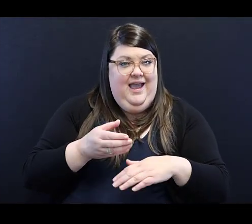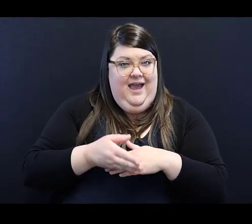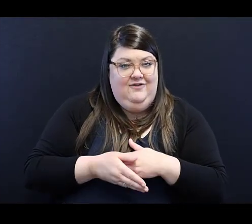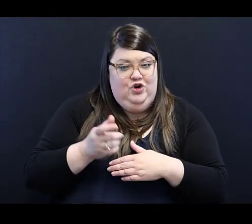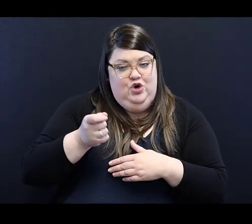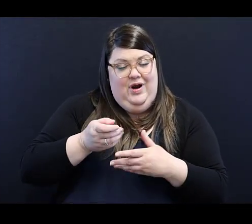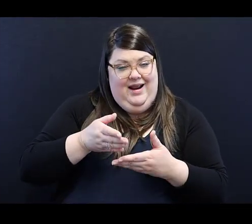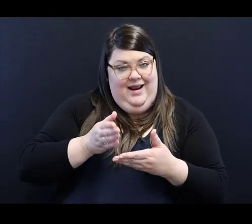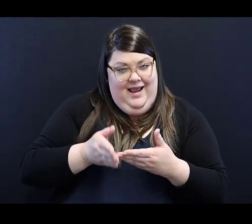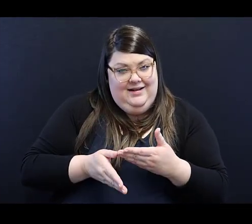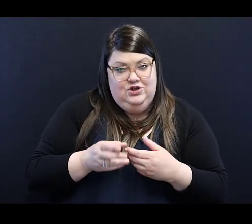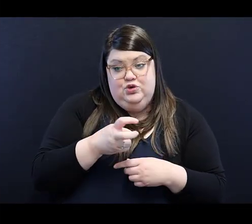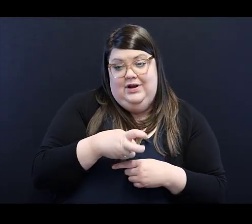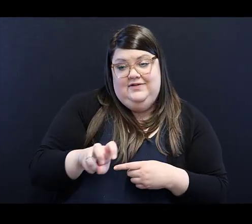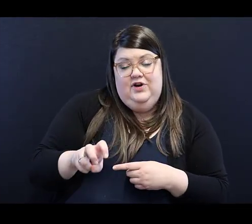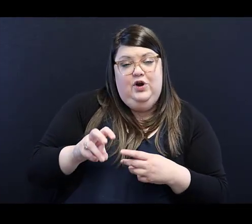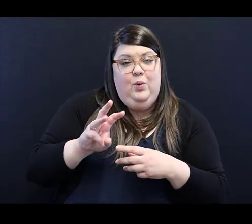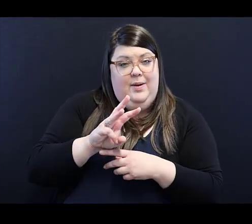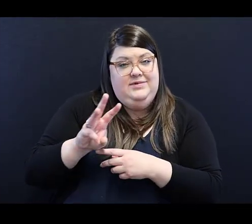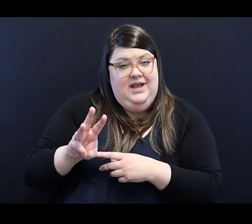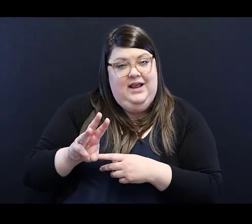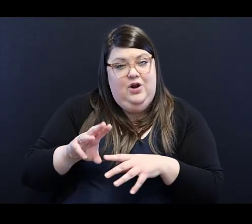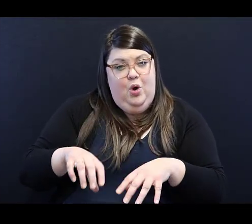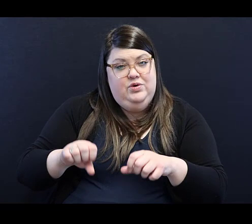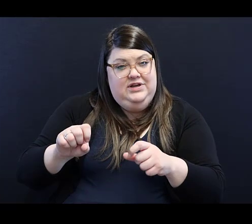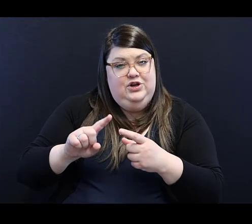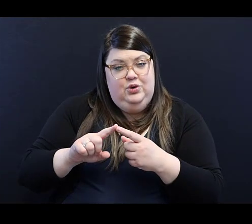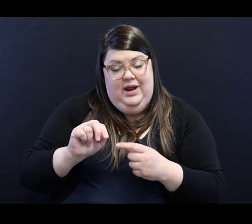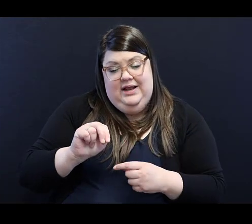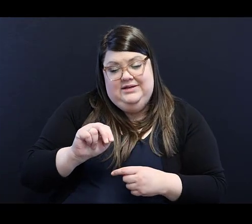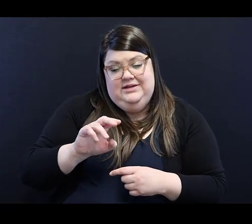transferring website hosting to the NCRTM may be necessary.